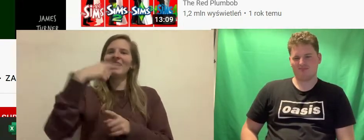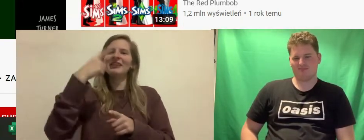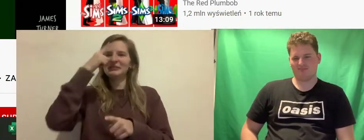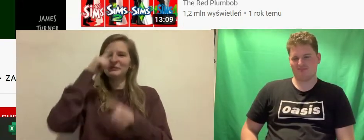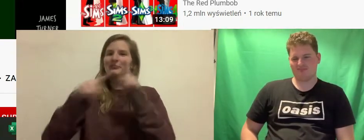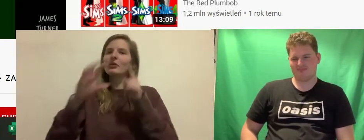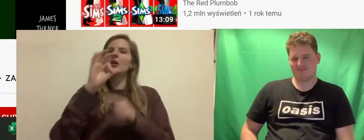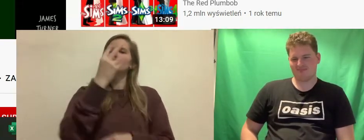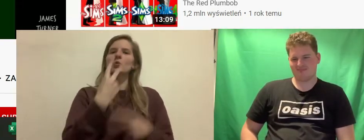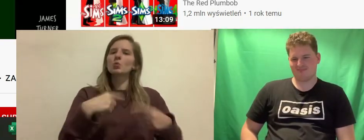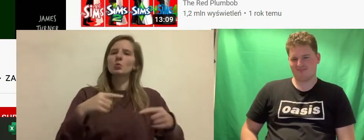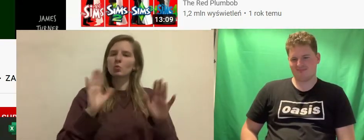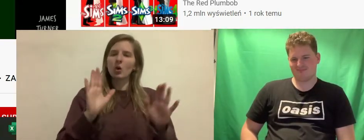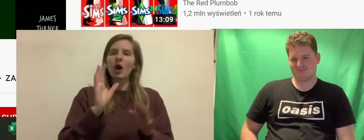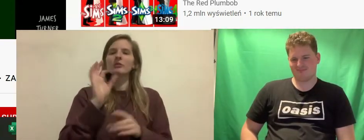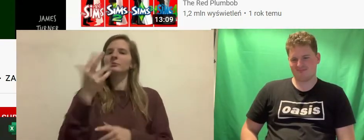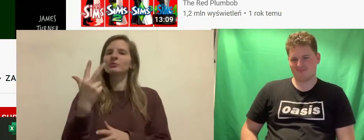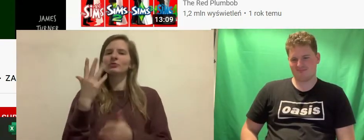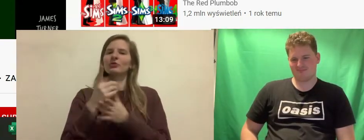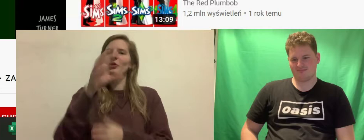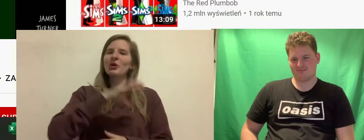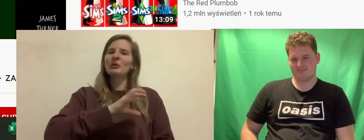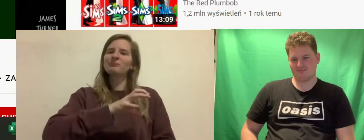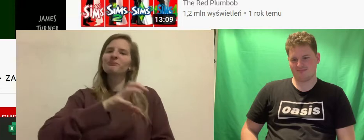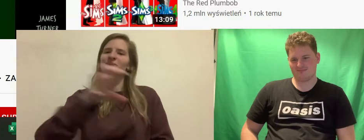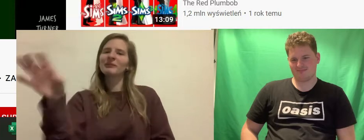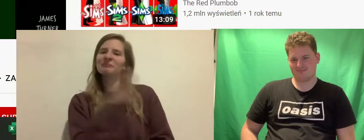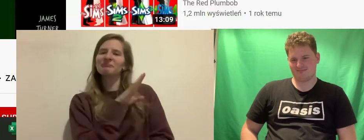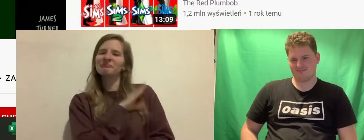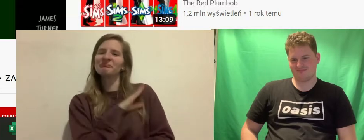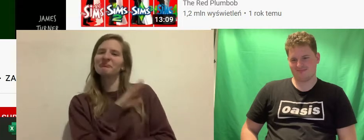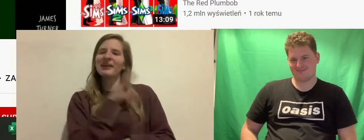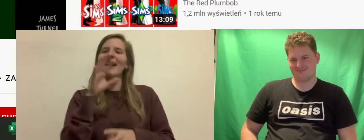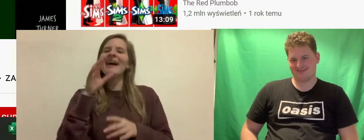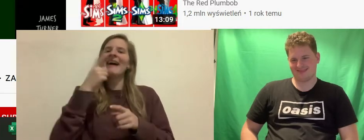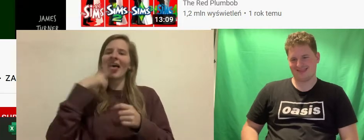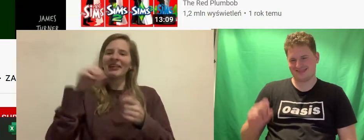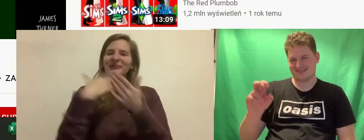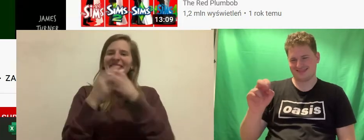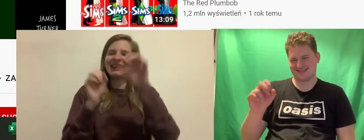K: we even killed people for the sake of knowledge, i.e. what colors and what causes of death, thanks to him we know which reason the ghost died